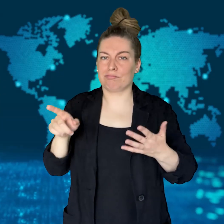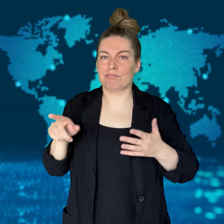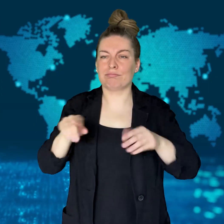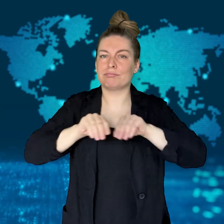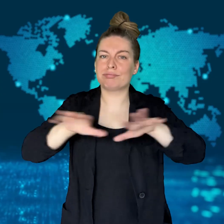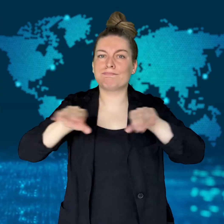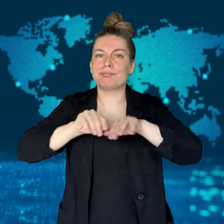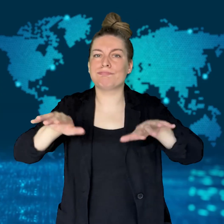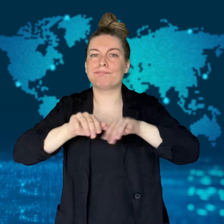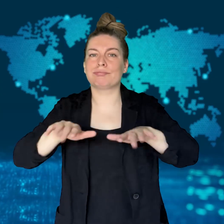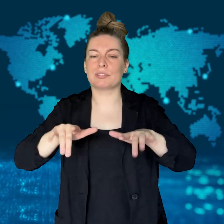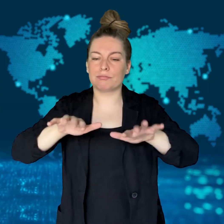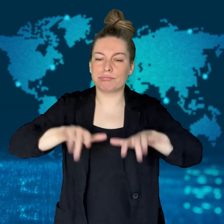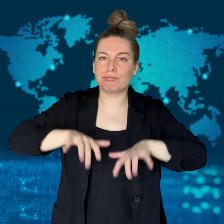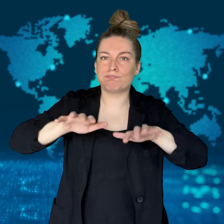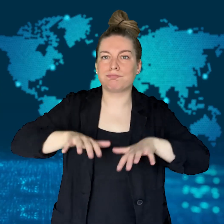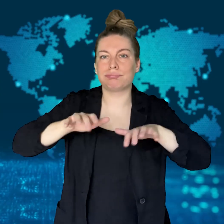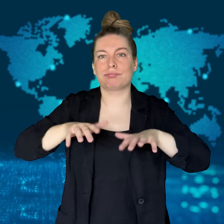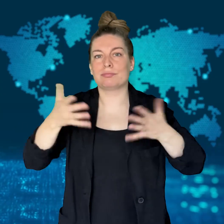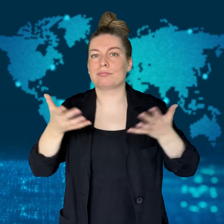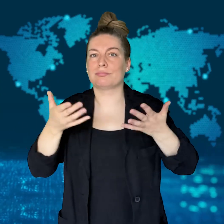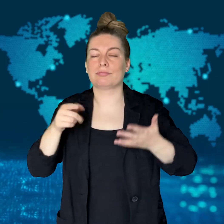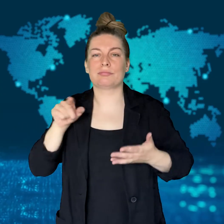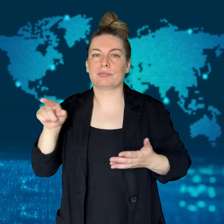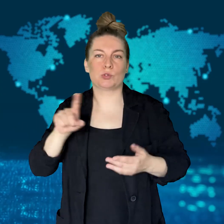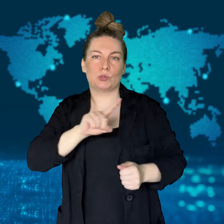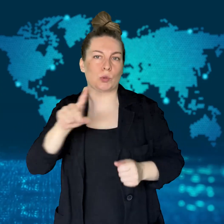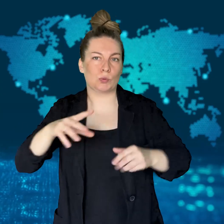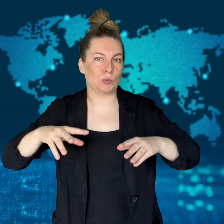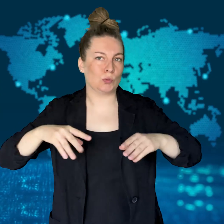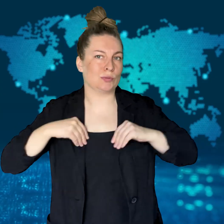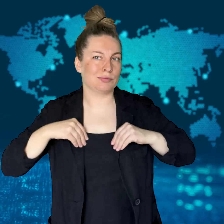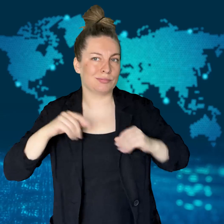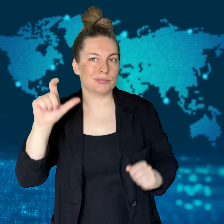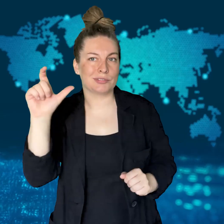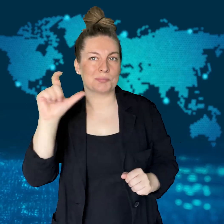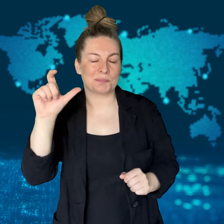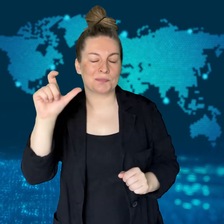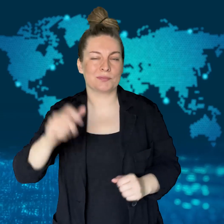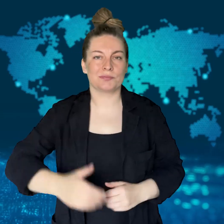the author of an Islamophobic blog.